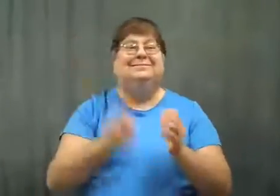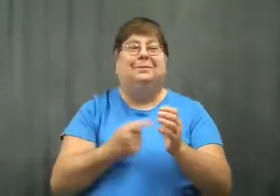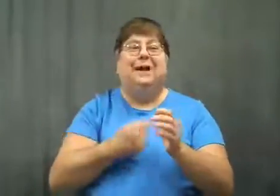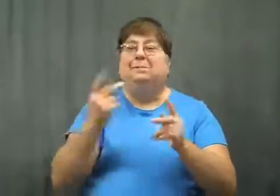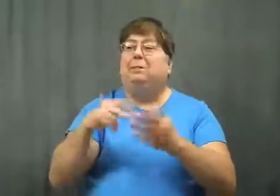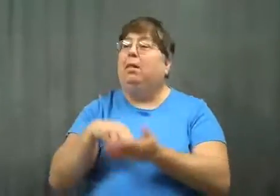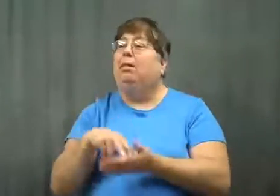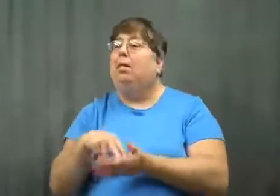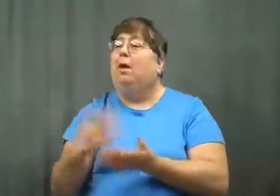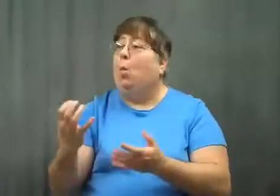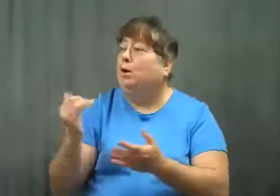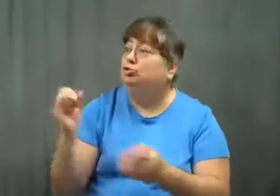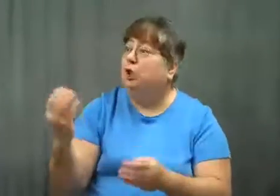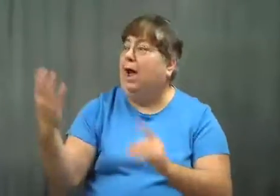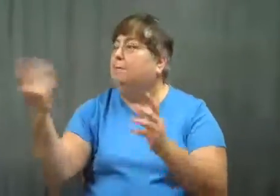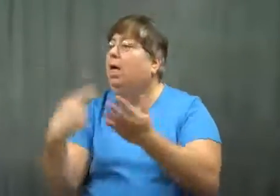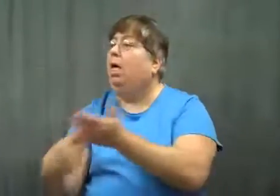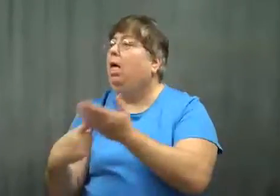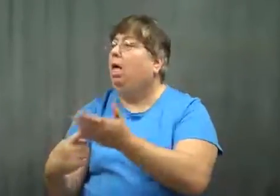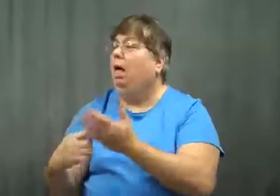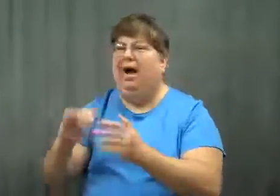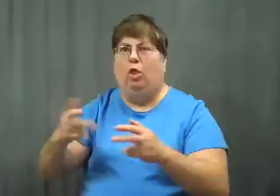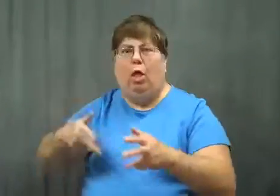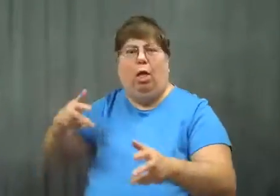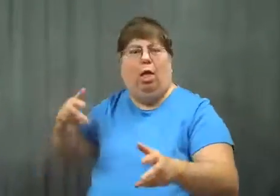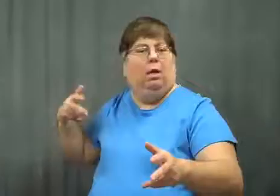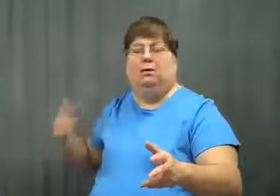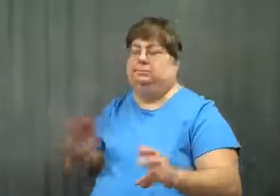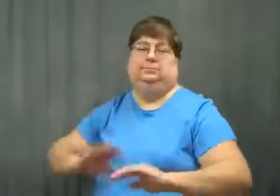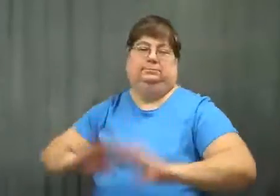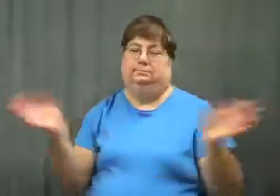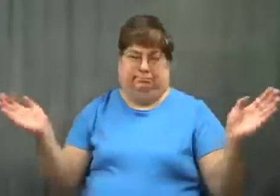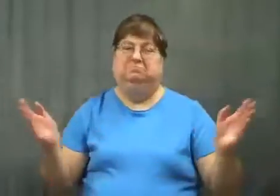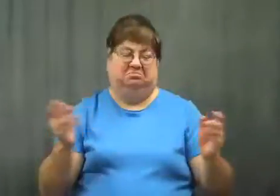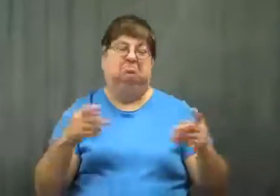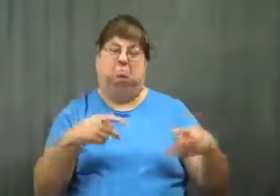Cars would stop to negotiate with people standing on the street, blocking traffic.